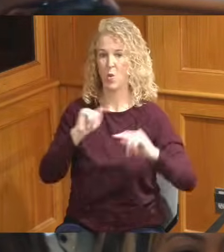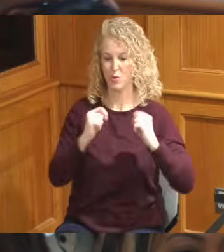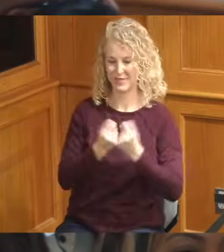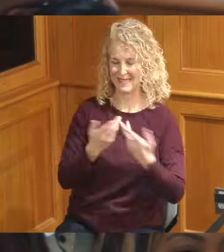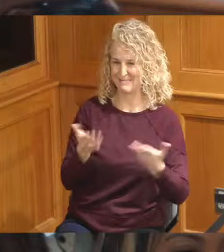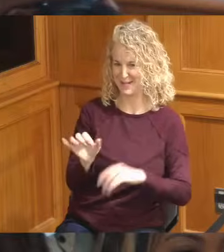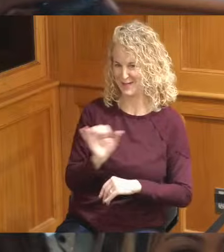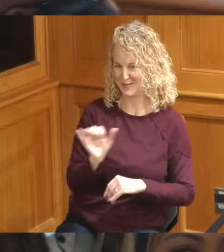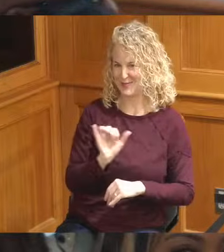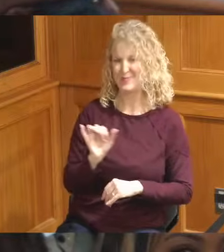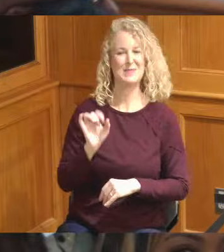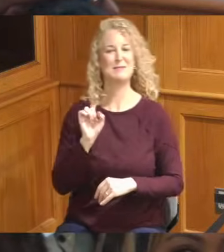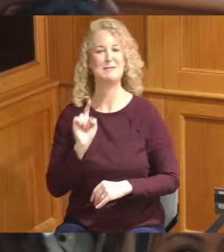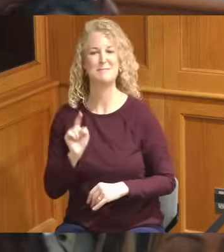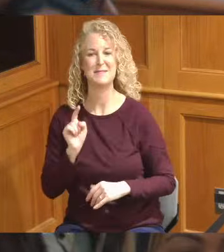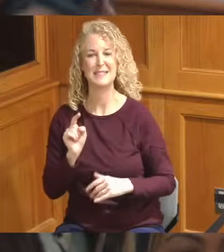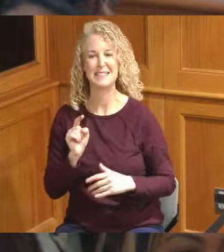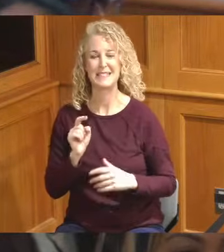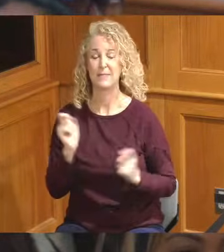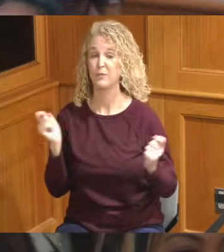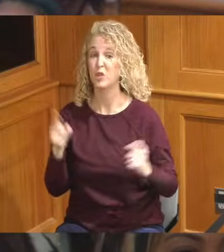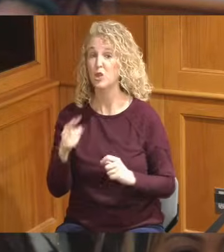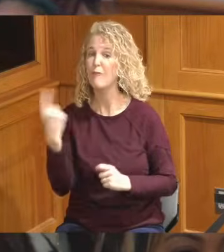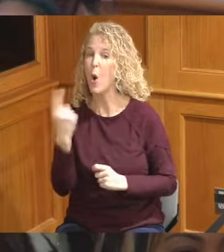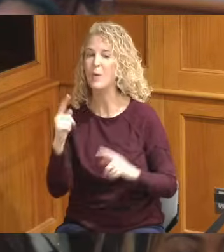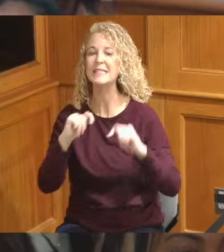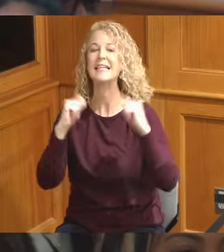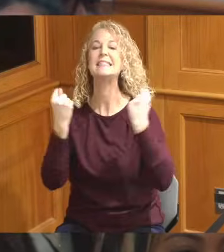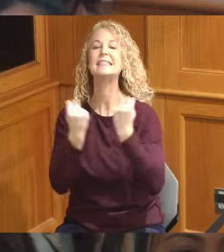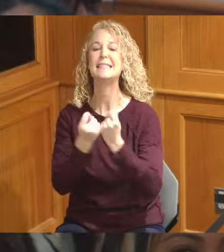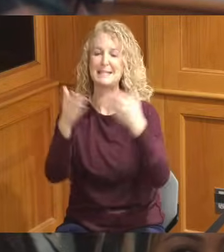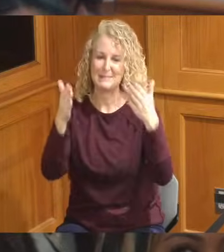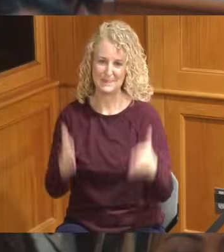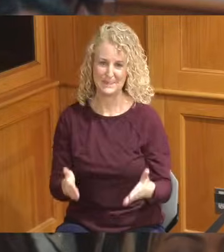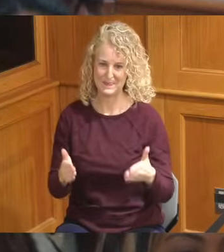with you as well, um, because you've always been such a team person, a team player. Uh,